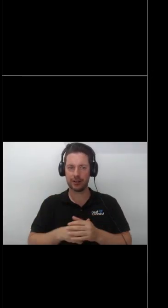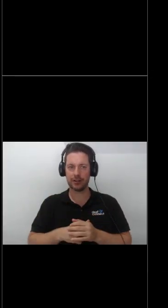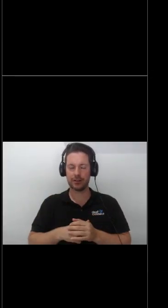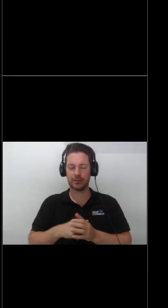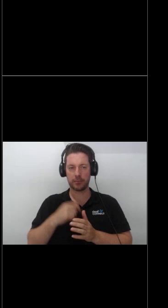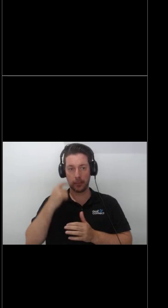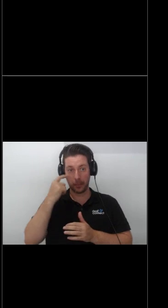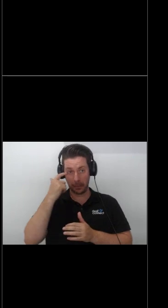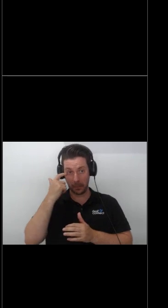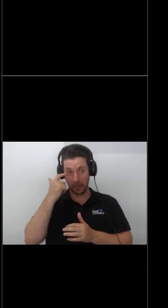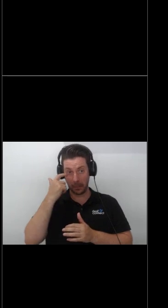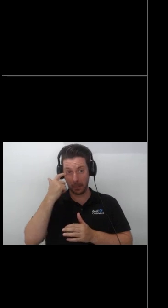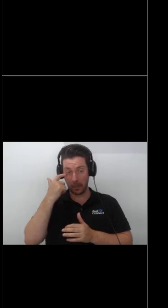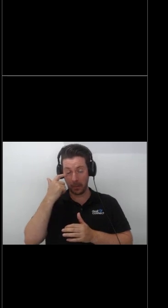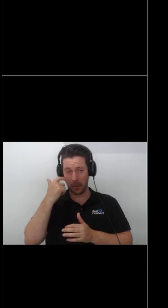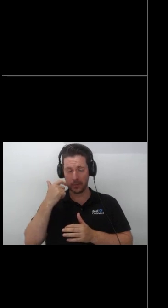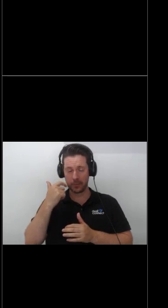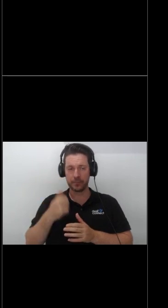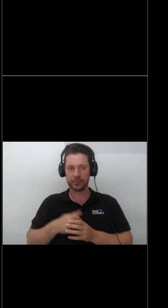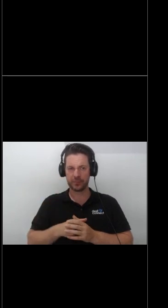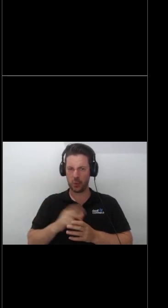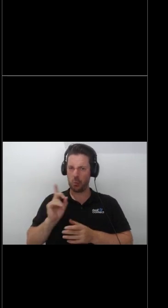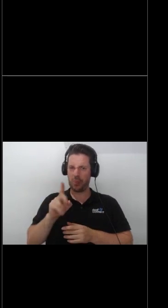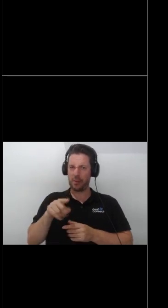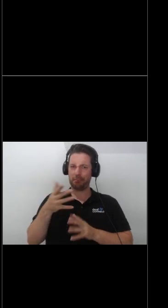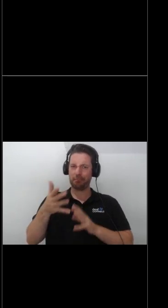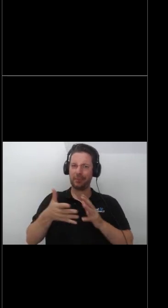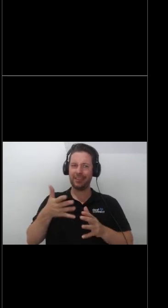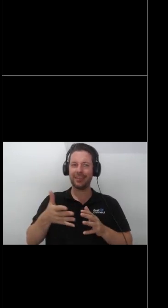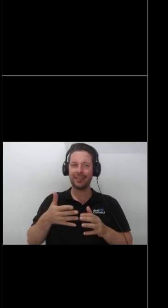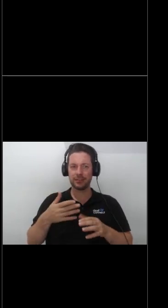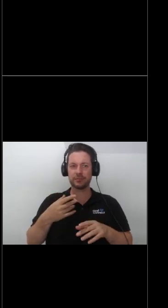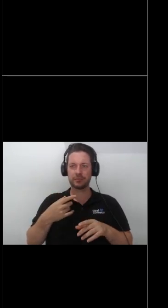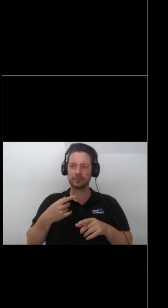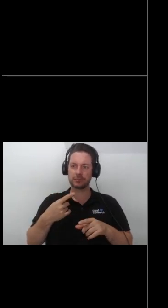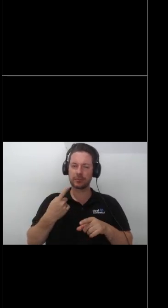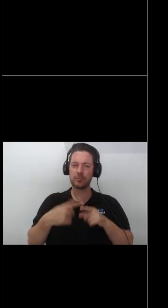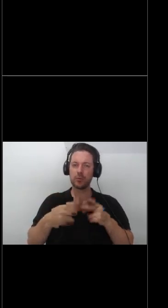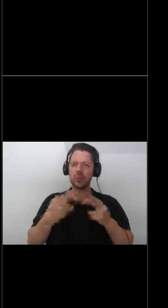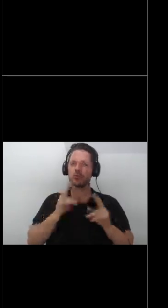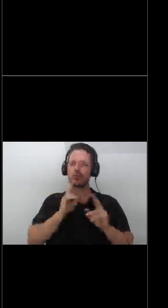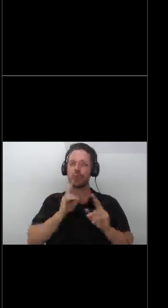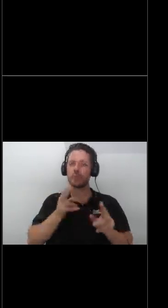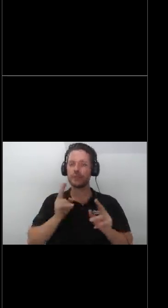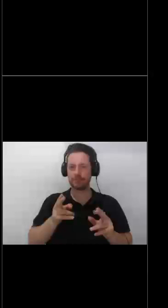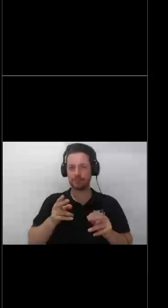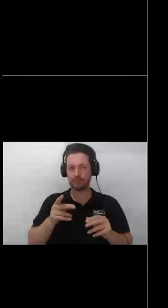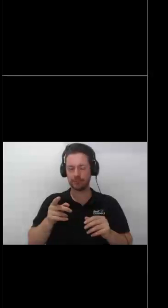those sort of procedures, the ones that we see a lot of at the moment, procedures where